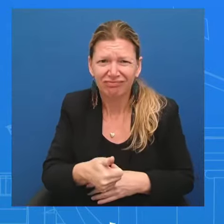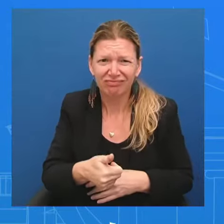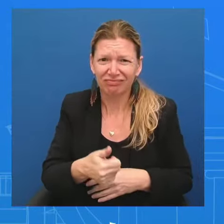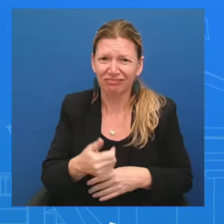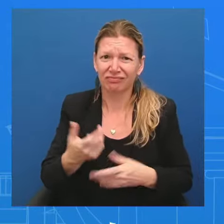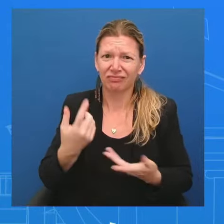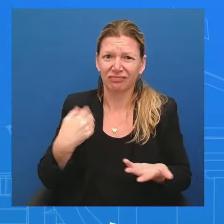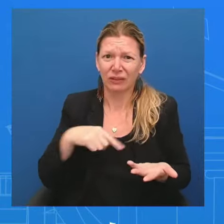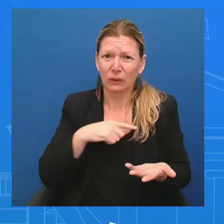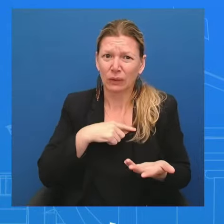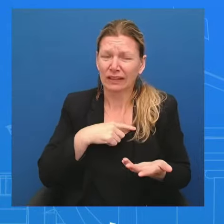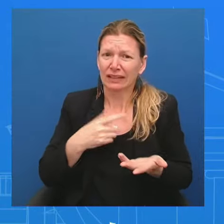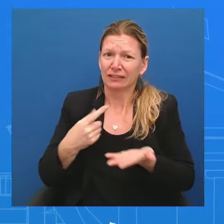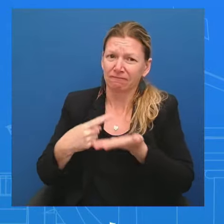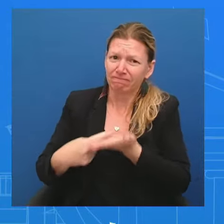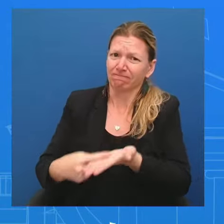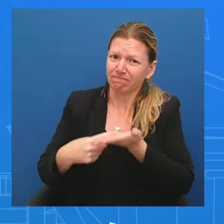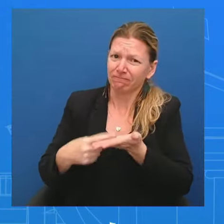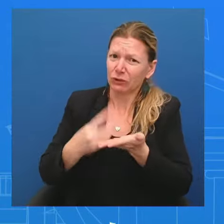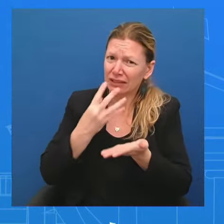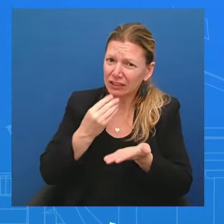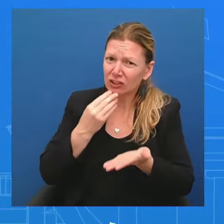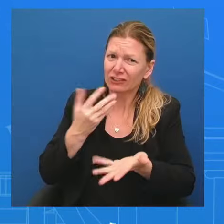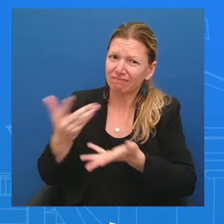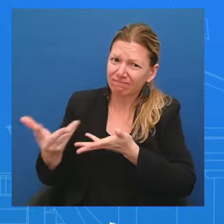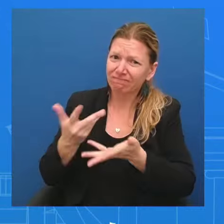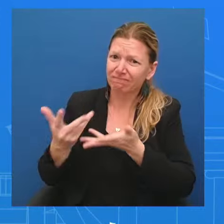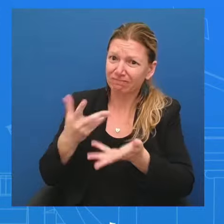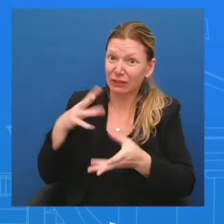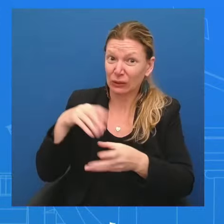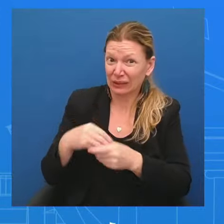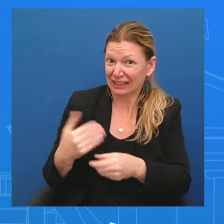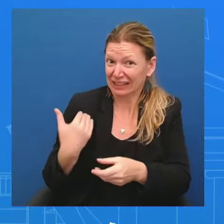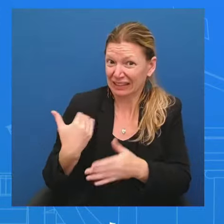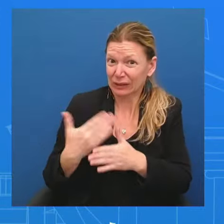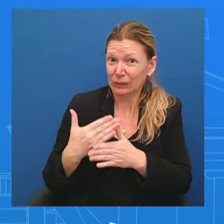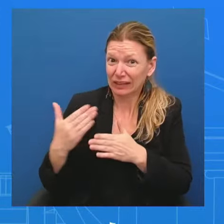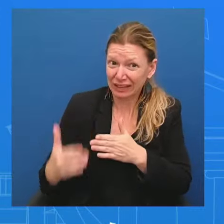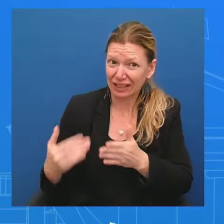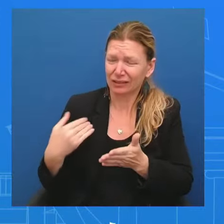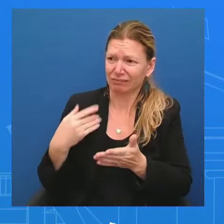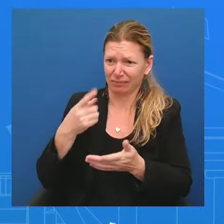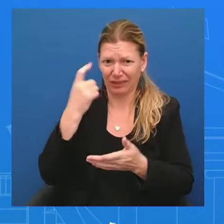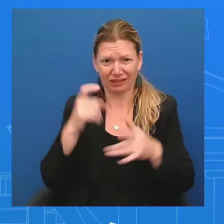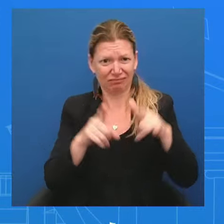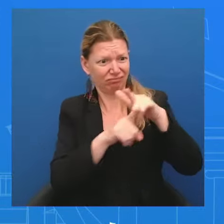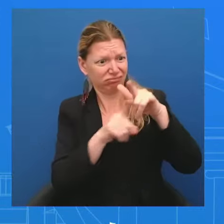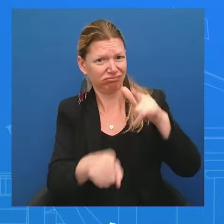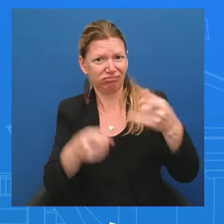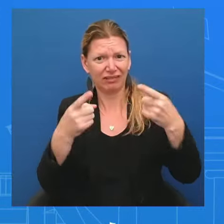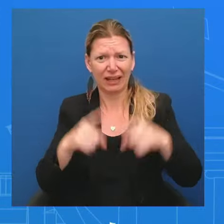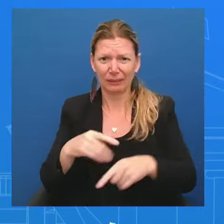this weekend as a result of this particular strike. Now they're investigating it, so let them investigate it and see what they come up with.